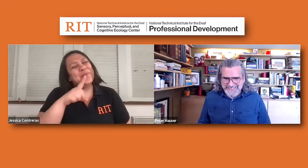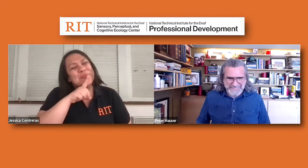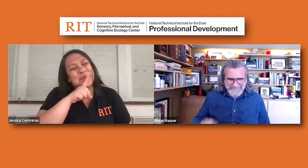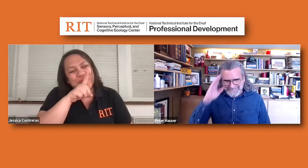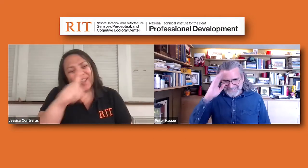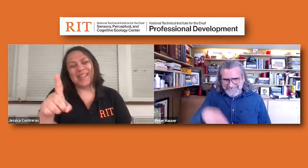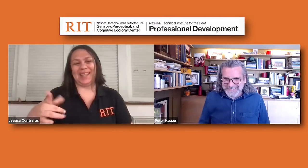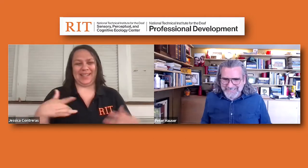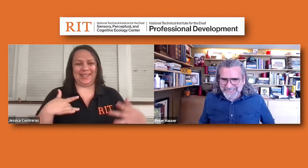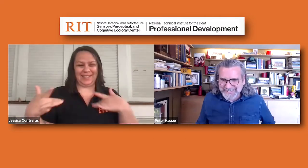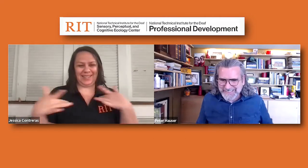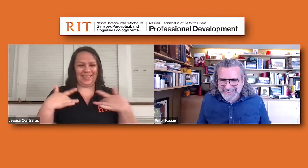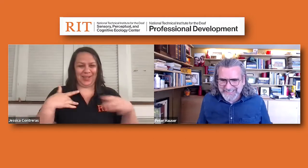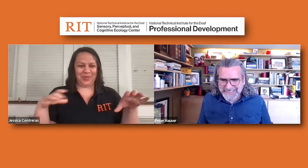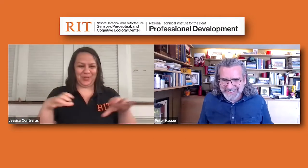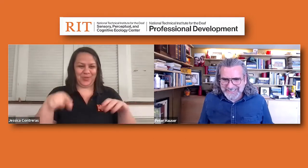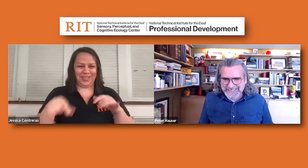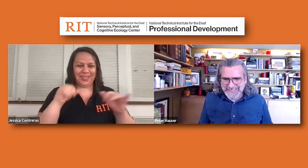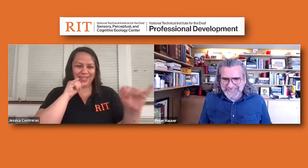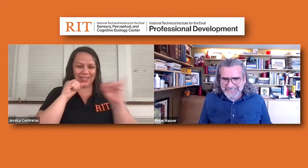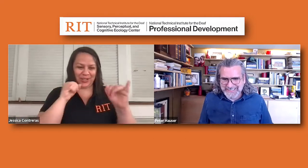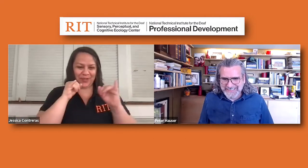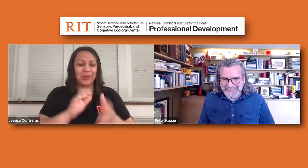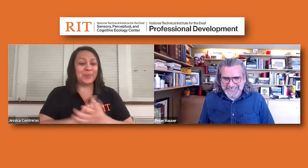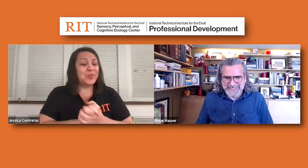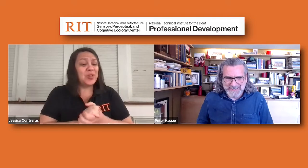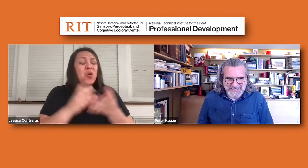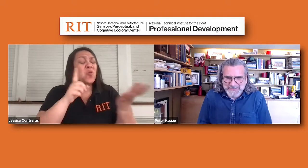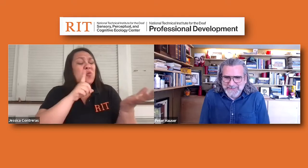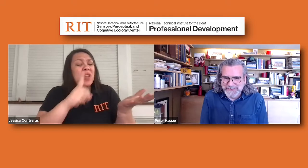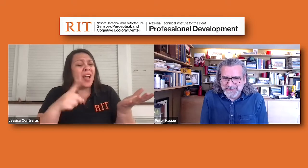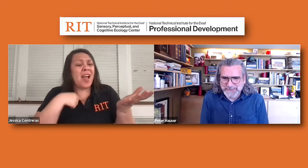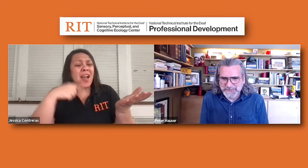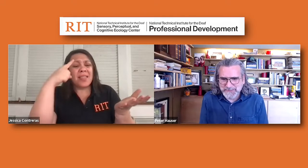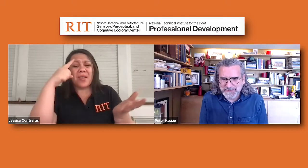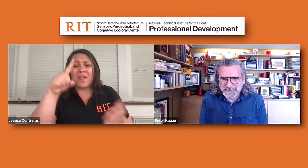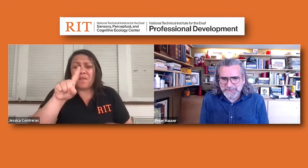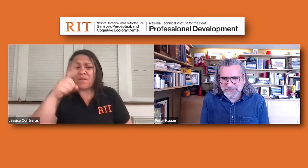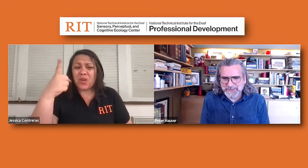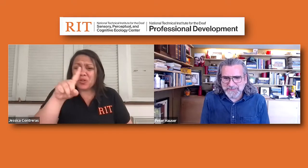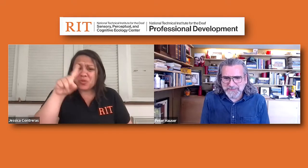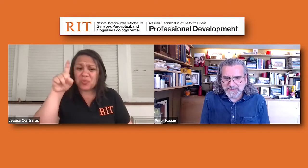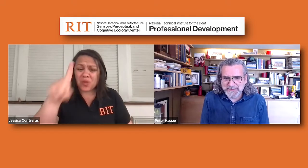This is Jessica. Thank you all for being here. I'm really thrilled to do this interview.